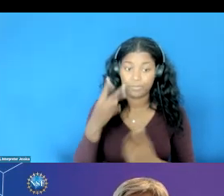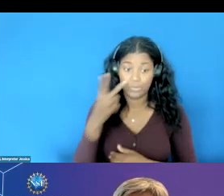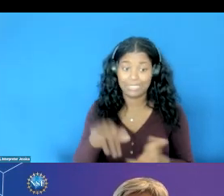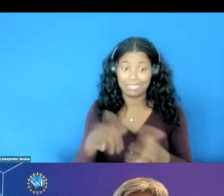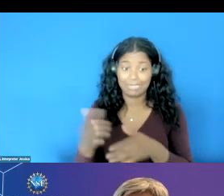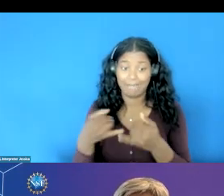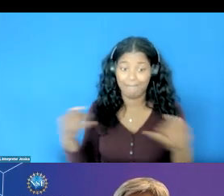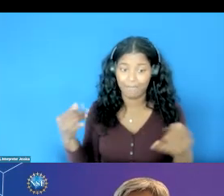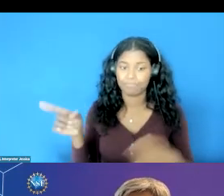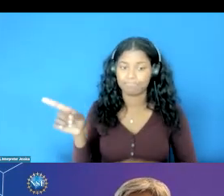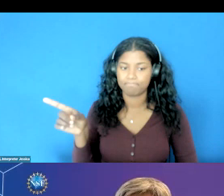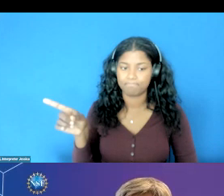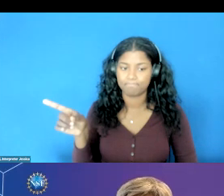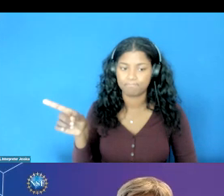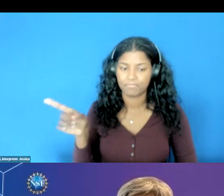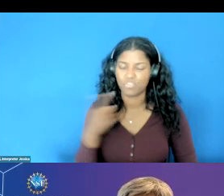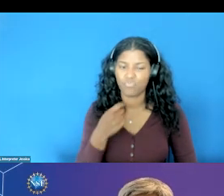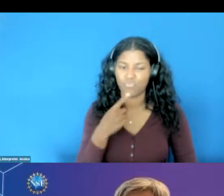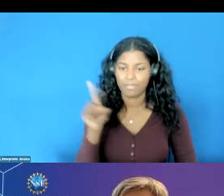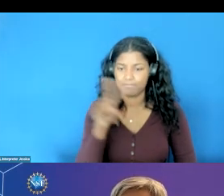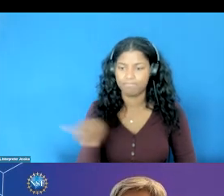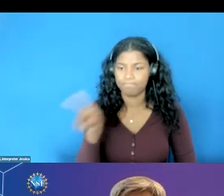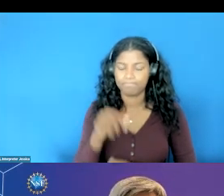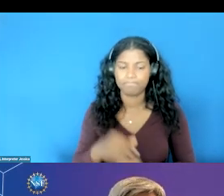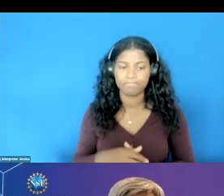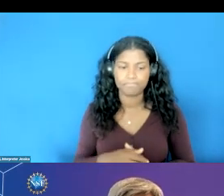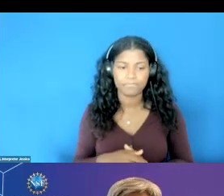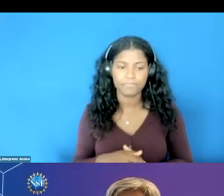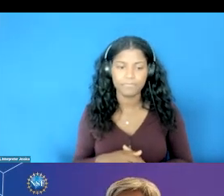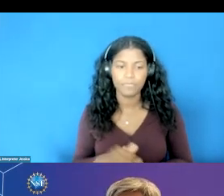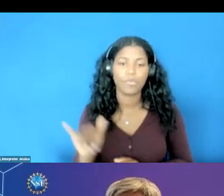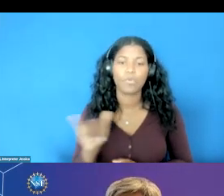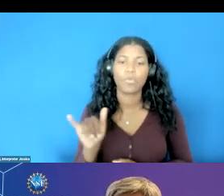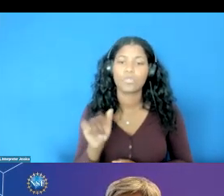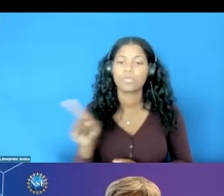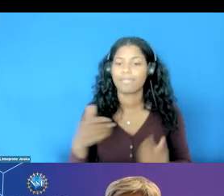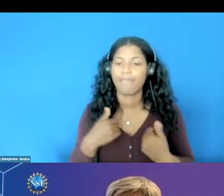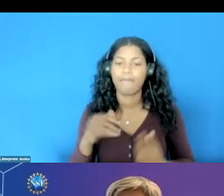up front in the highlighted circle. There is a blog post on when should I submit my proposal.